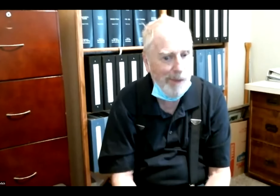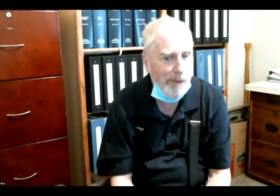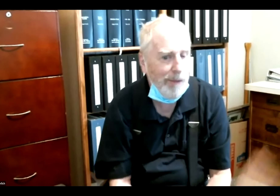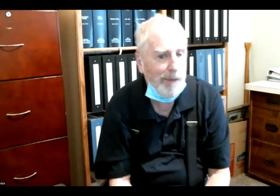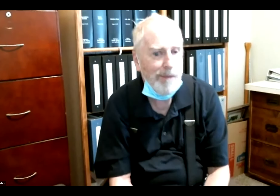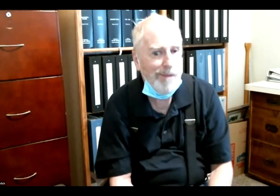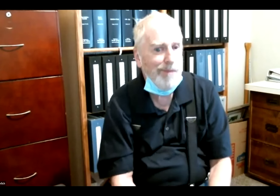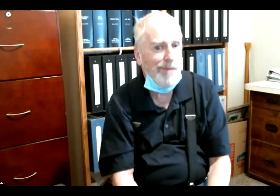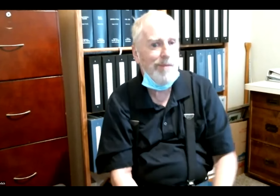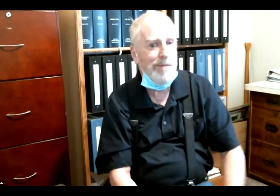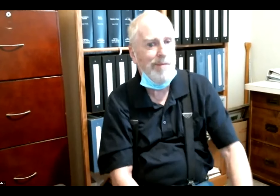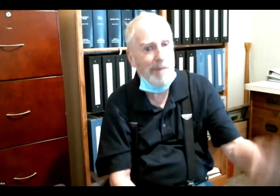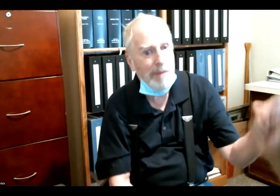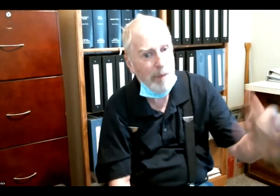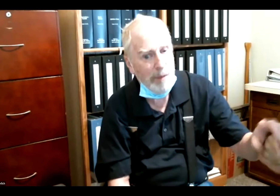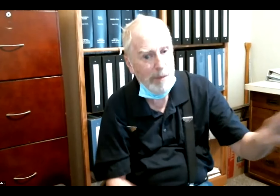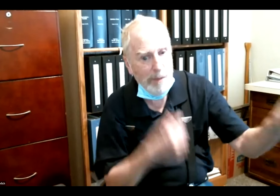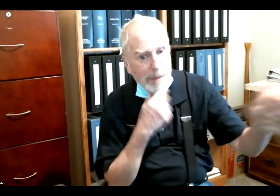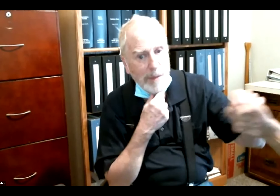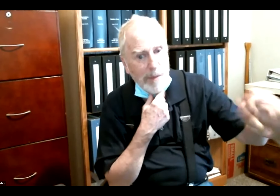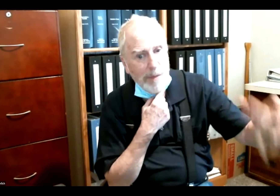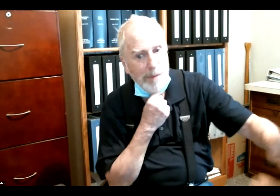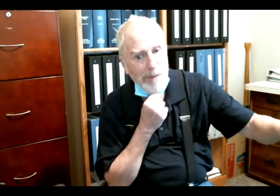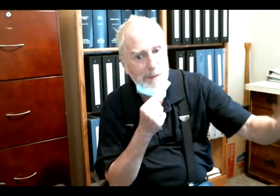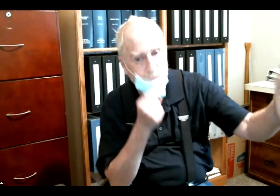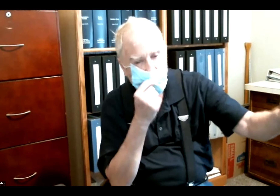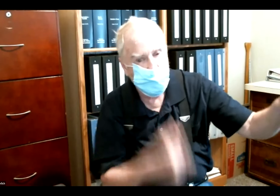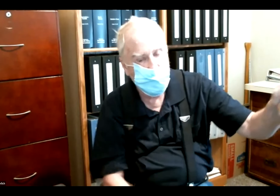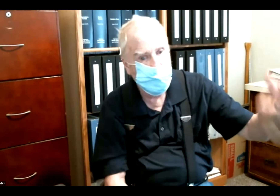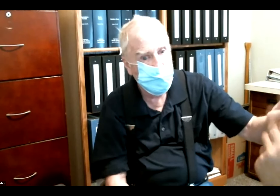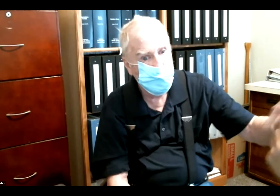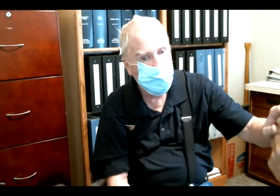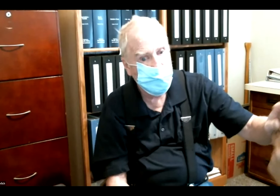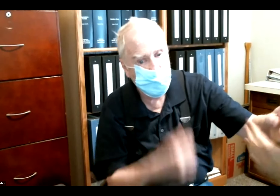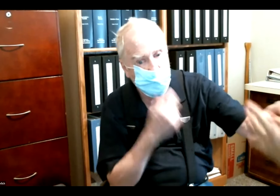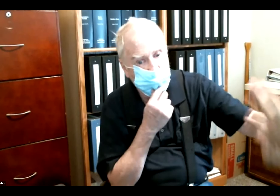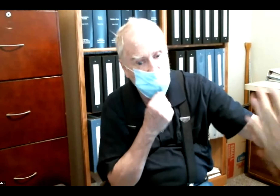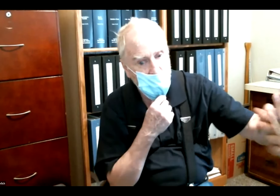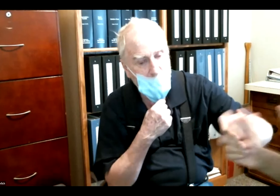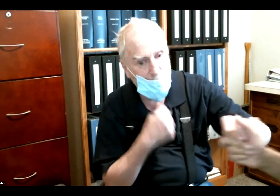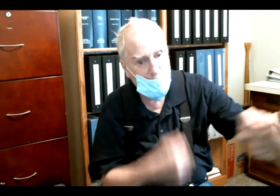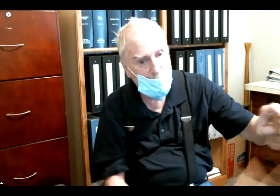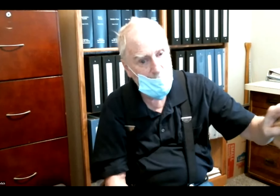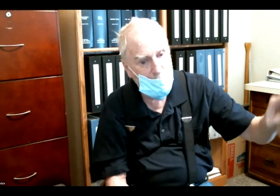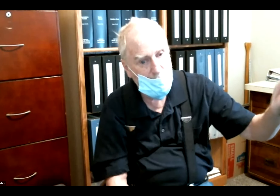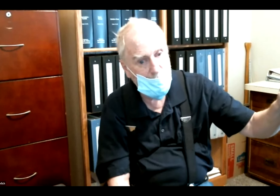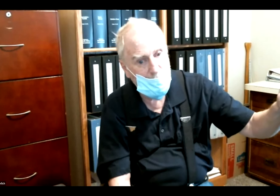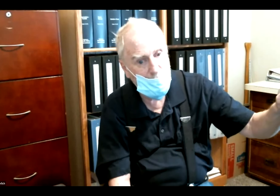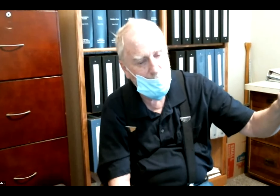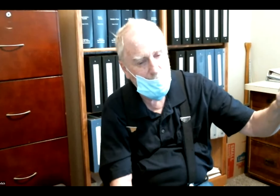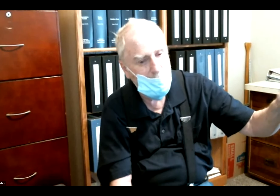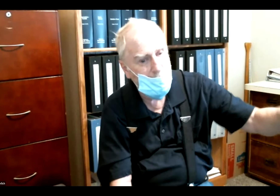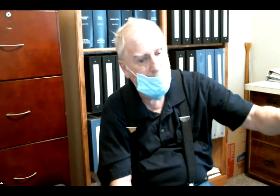Sarah: If you have other job descriptions if we don't fill this time around send me